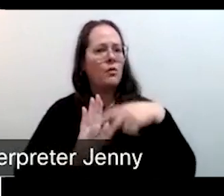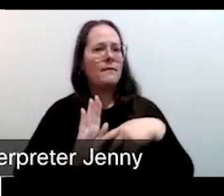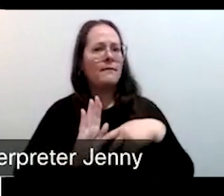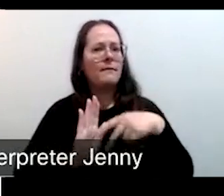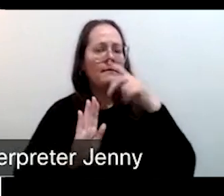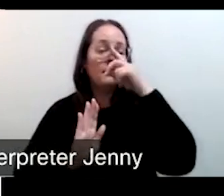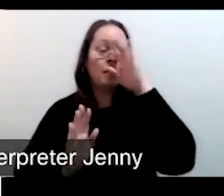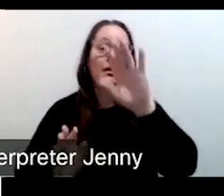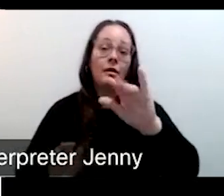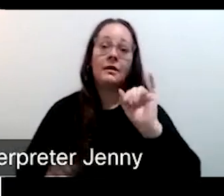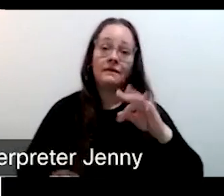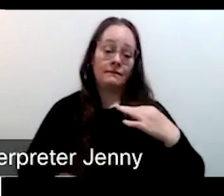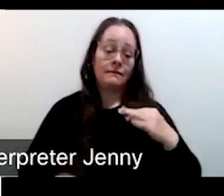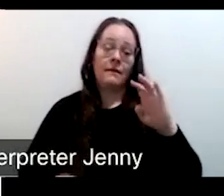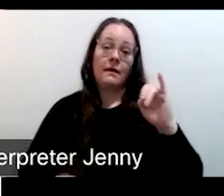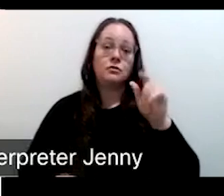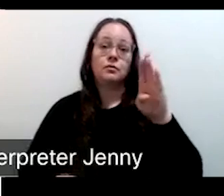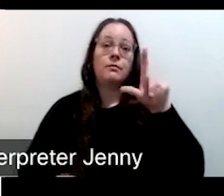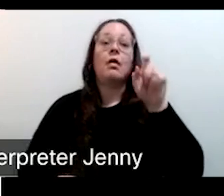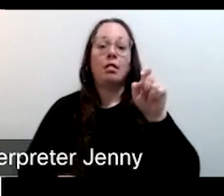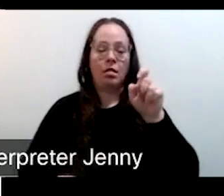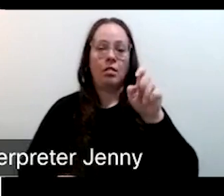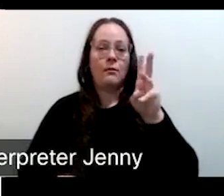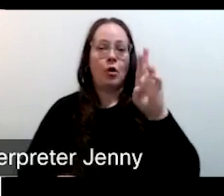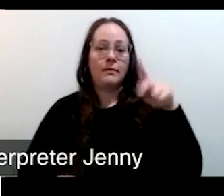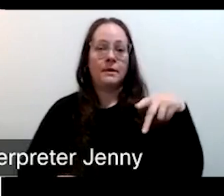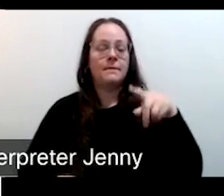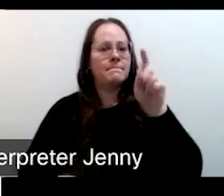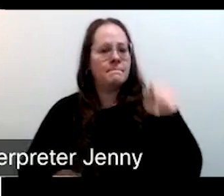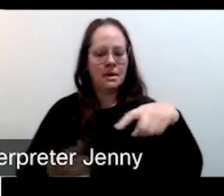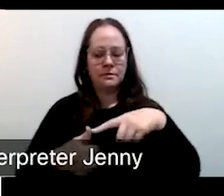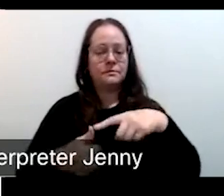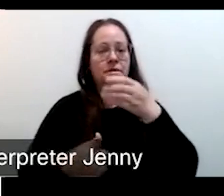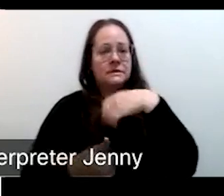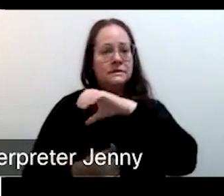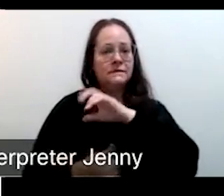Eligible candidates for the WRP must be United States citizens or nationals.